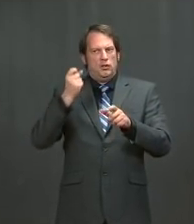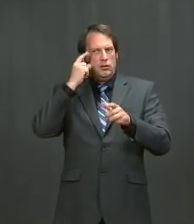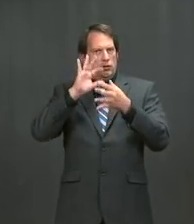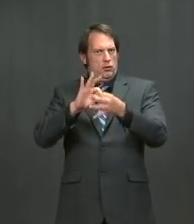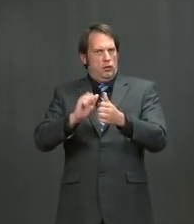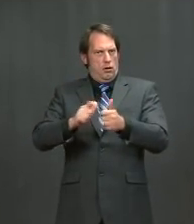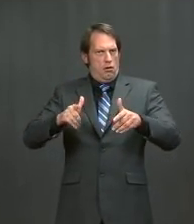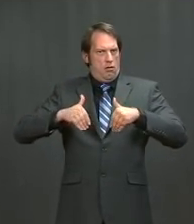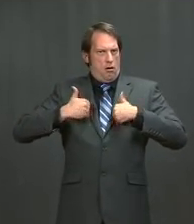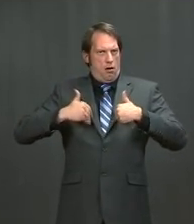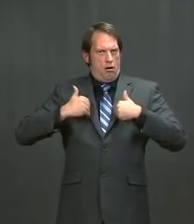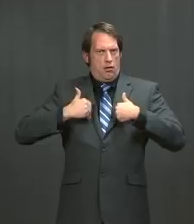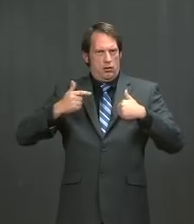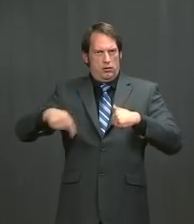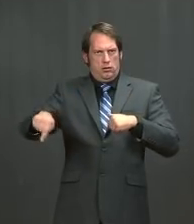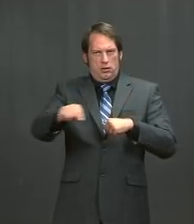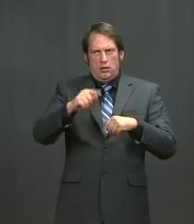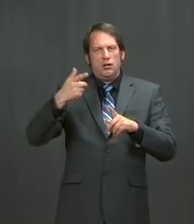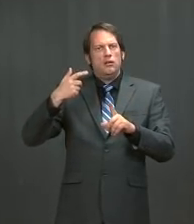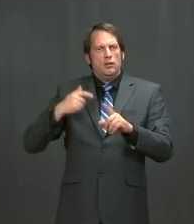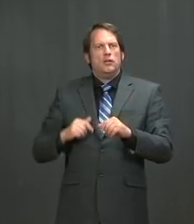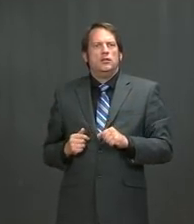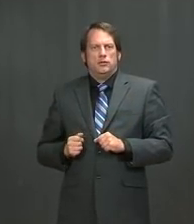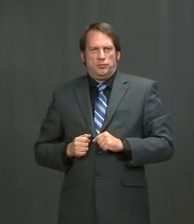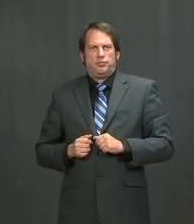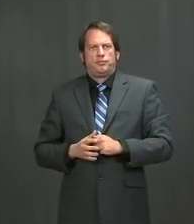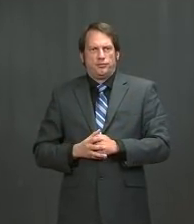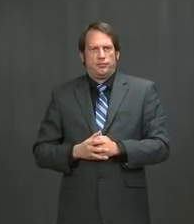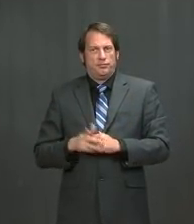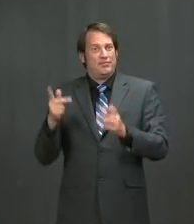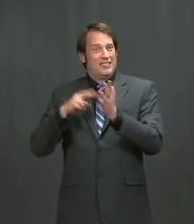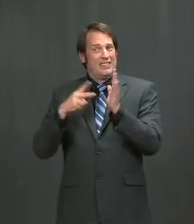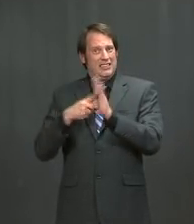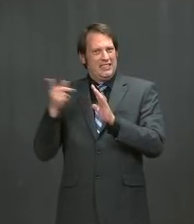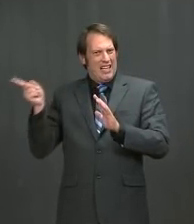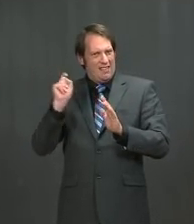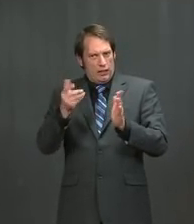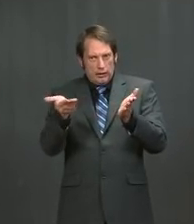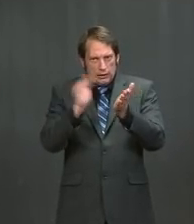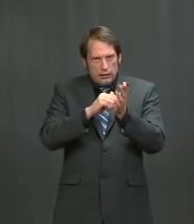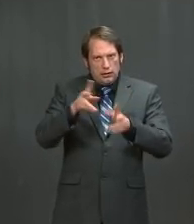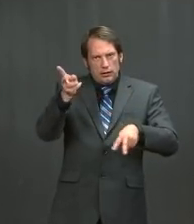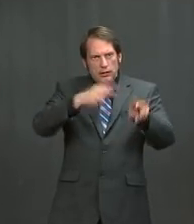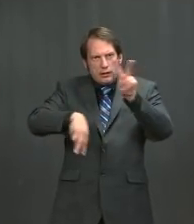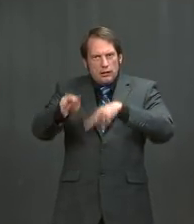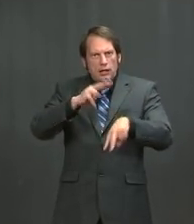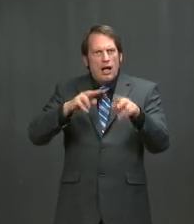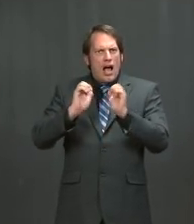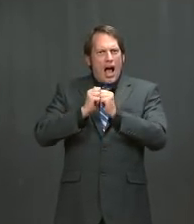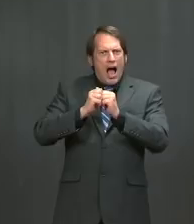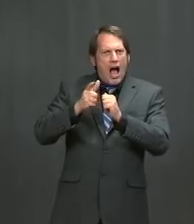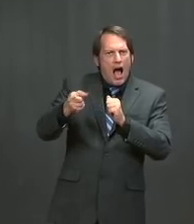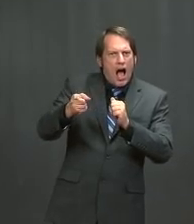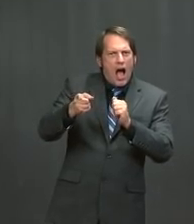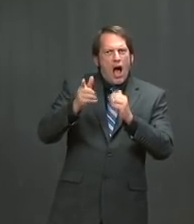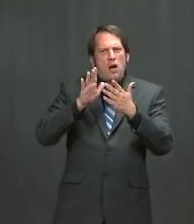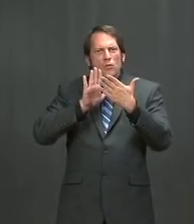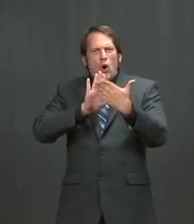to reevaluate his approach to that issue? Ms. Psaki: Well, if I read the poll correctly, it also had 59 percent of Americans